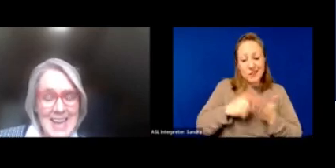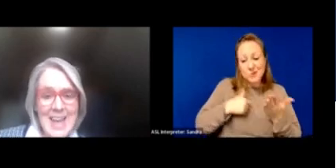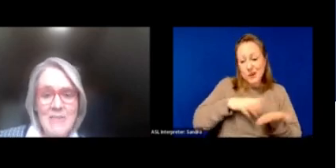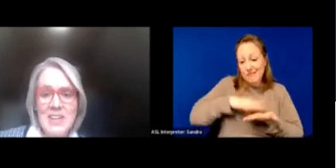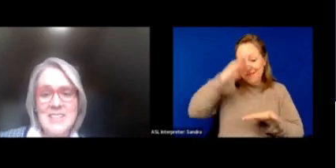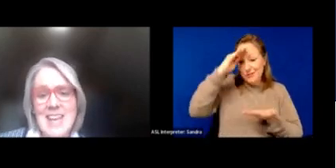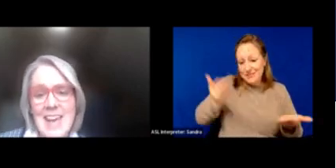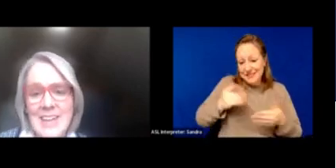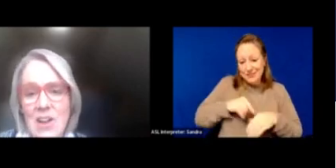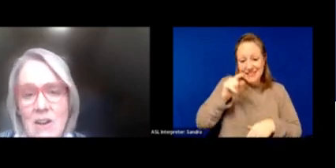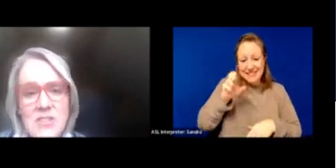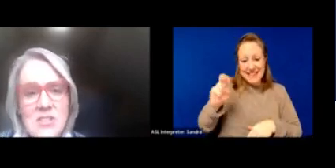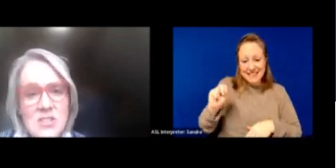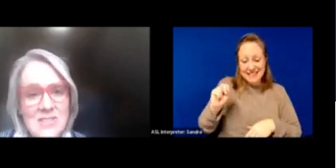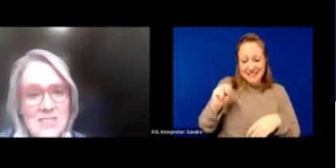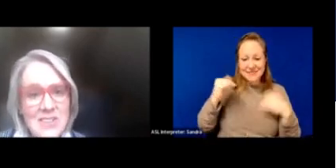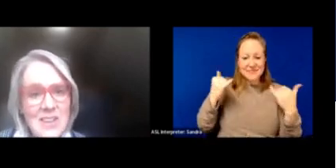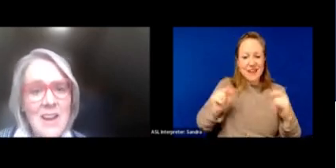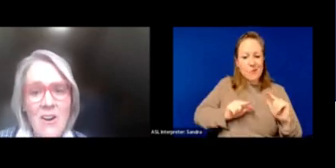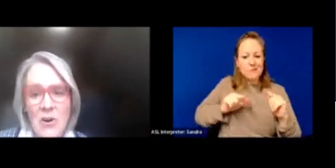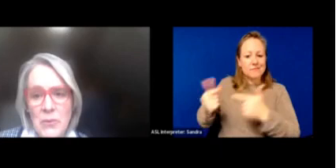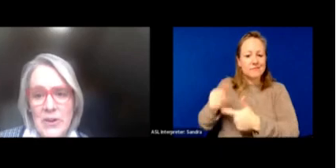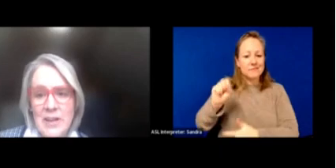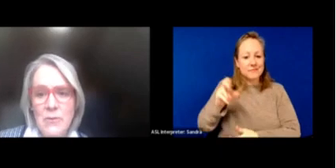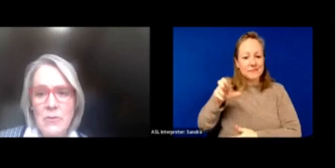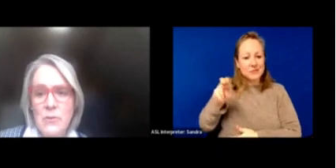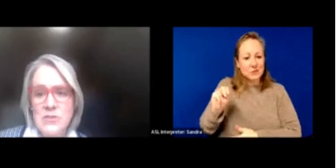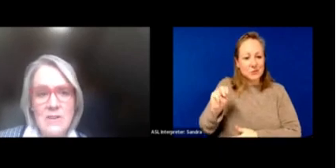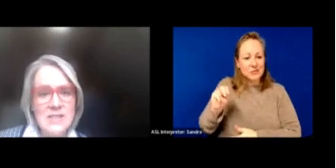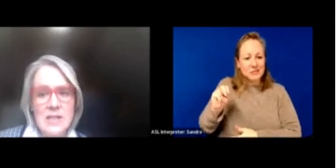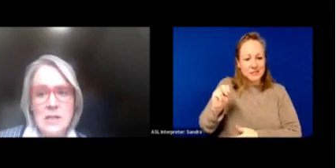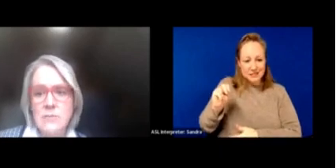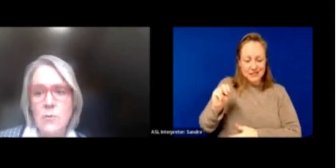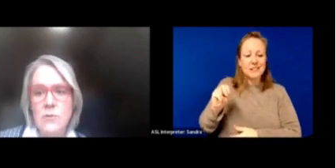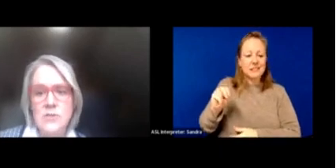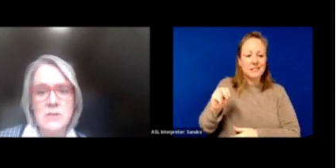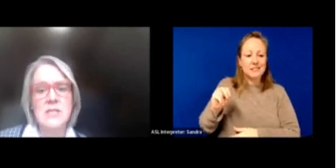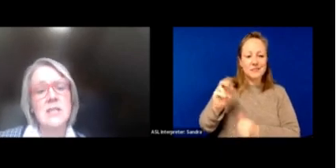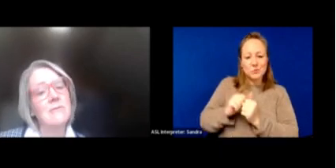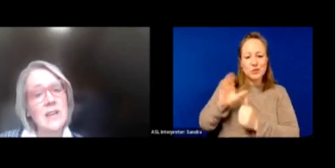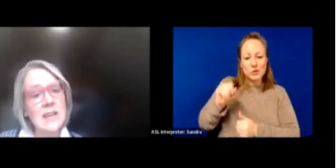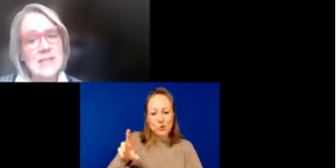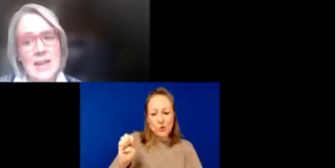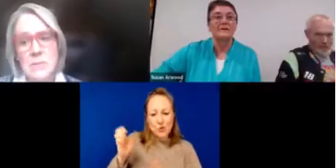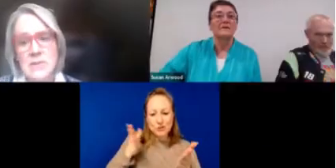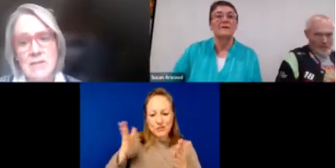And now I'm going to hand it off to season our wood with core services for specific examples